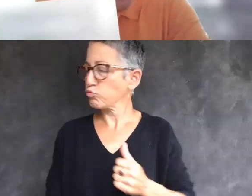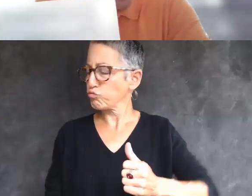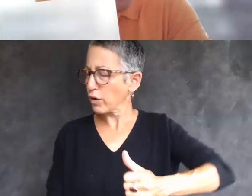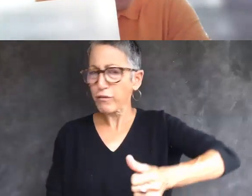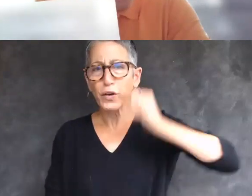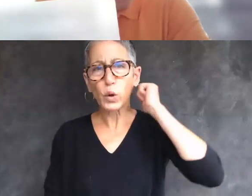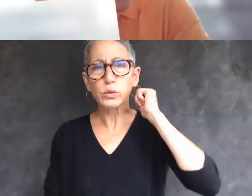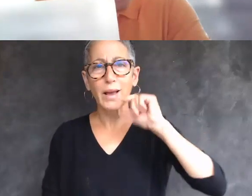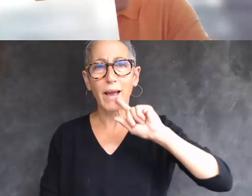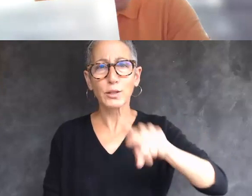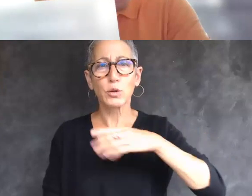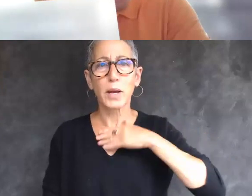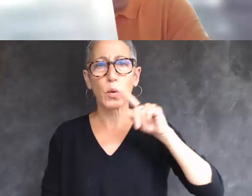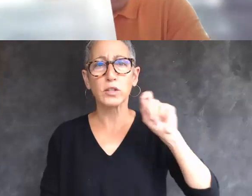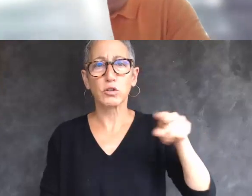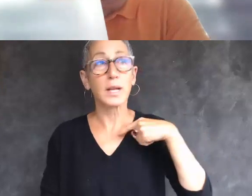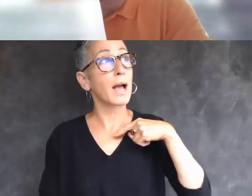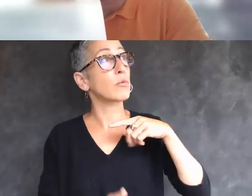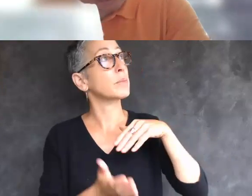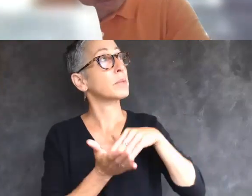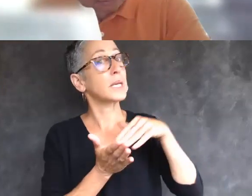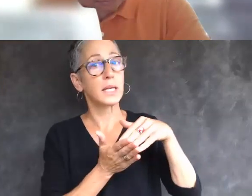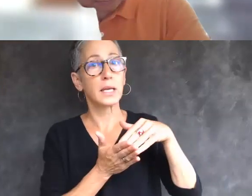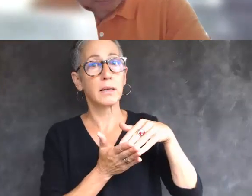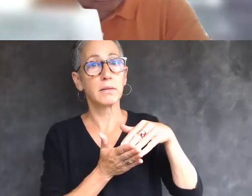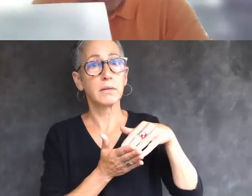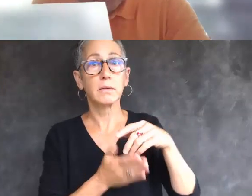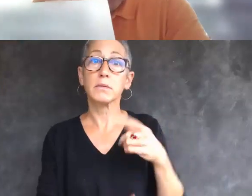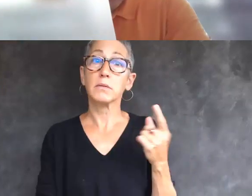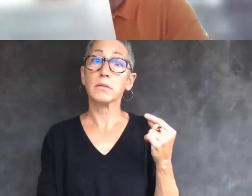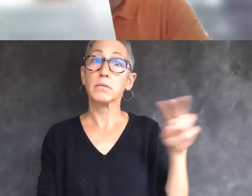And the more that I reiterated my question, I was treated as if I was being like, non-compliant like,